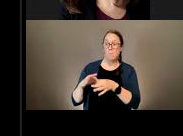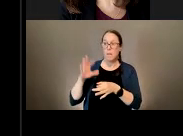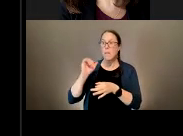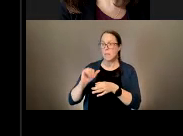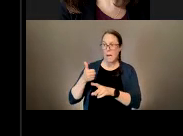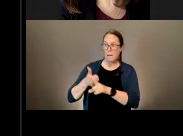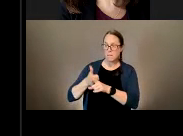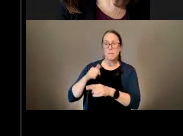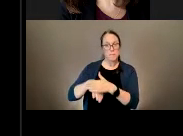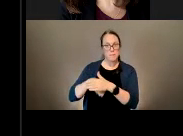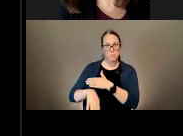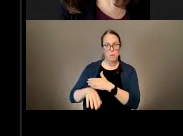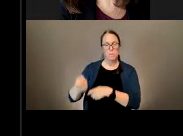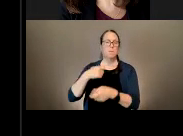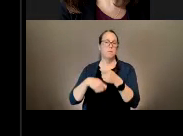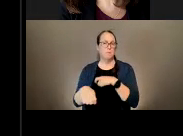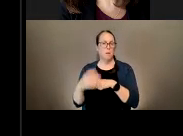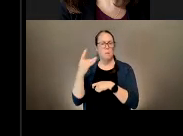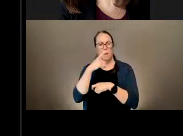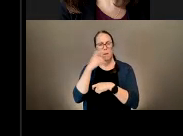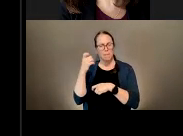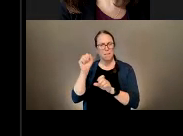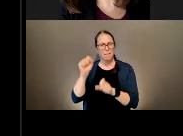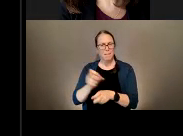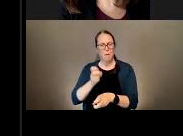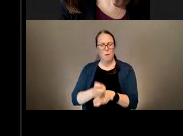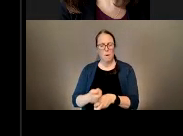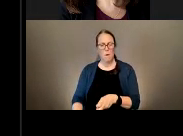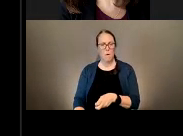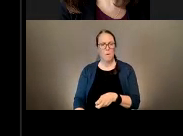Because it can be difficult to sometimes